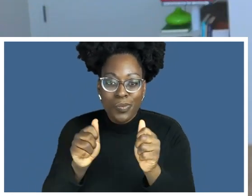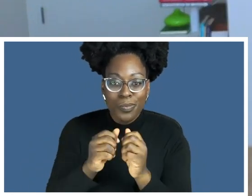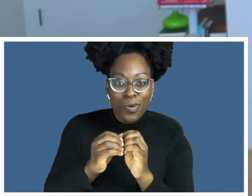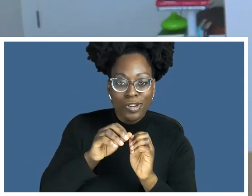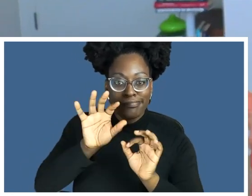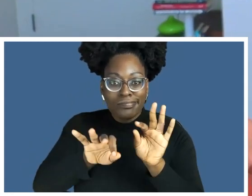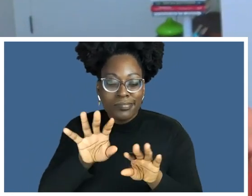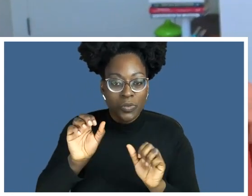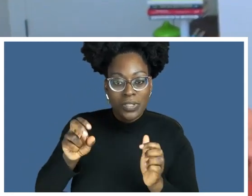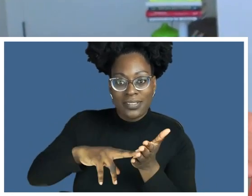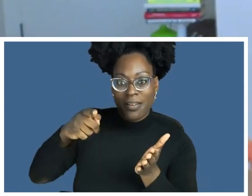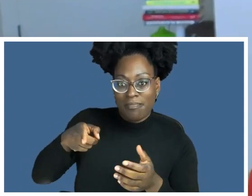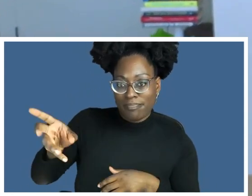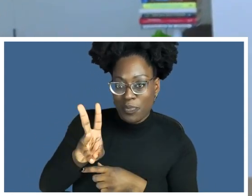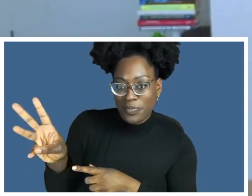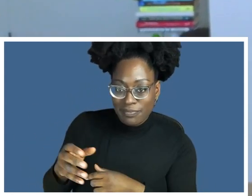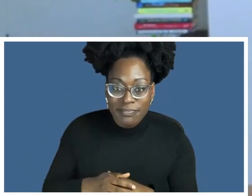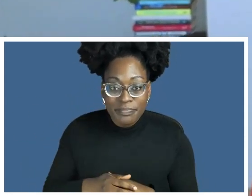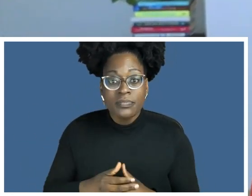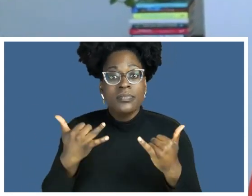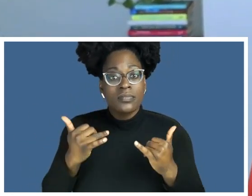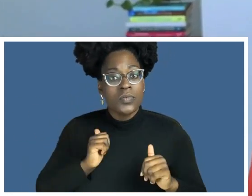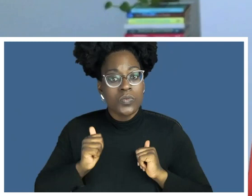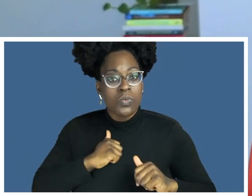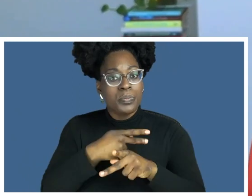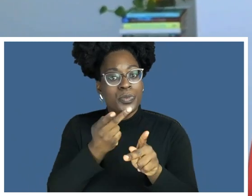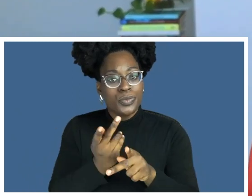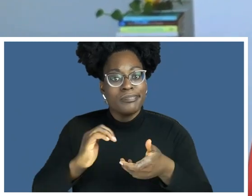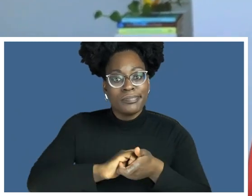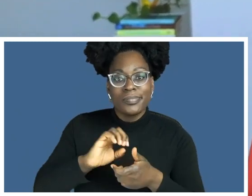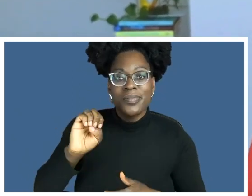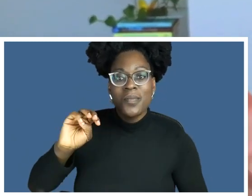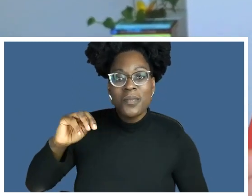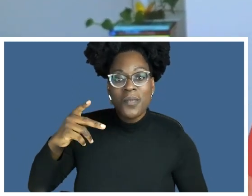This show is produced by Empovia, a trusted learning and development partner, offering